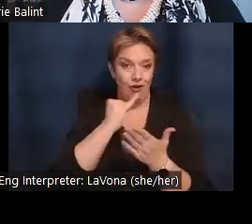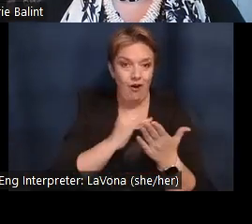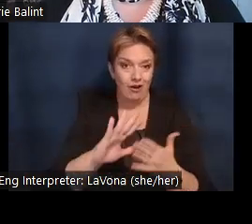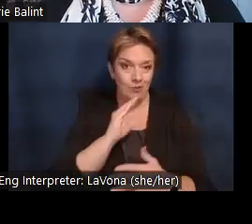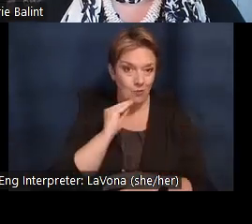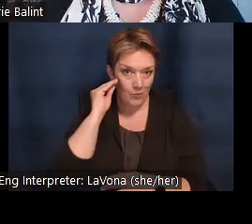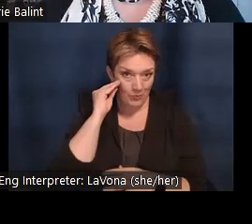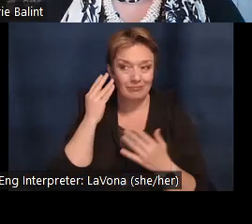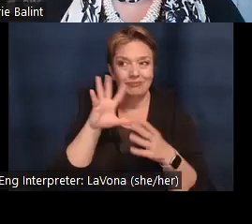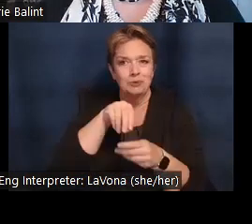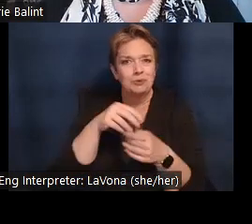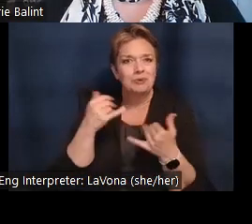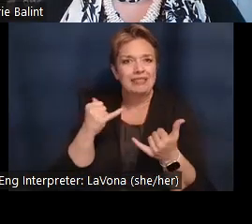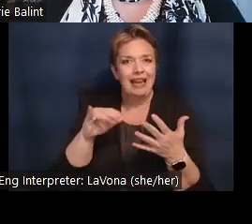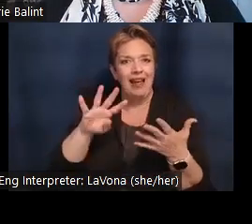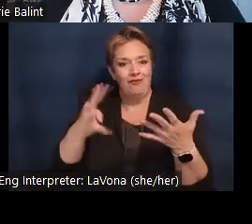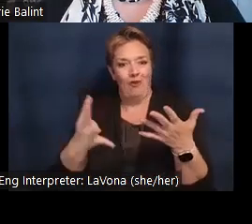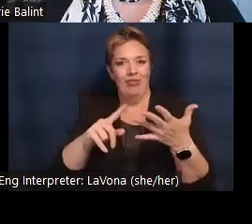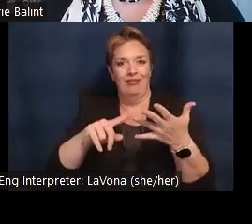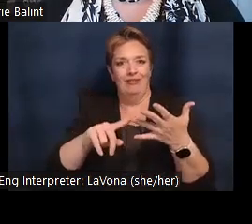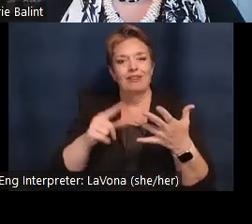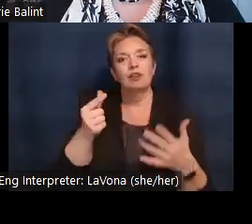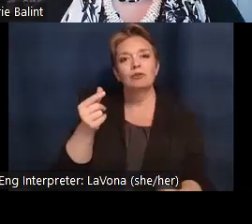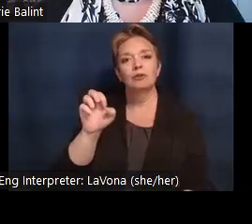which is the fourth stop on this year's Virtual Road Trip.